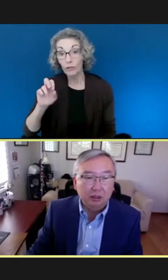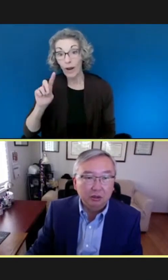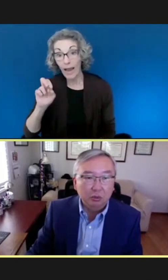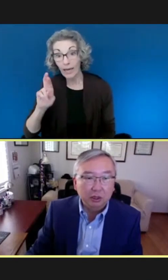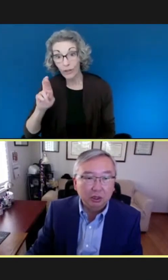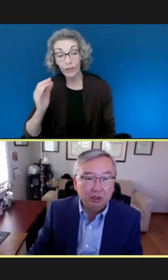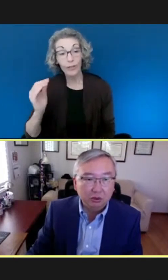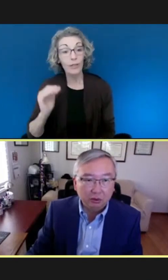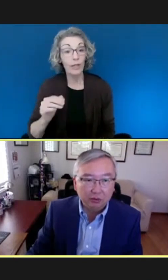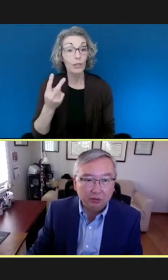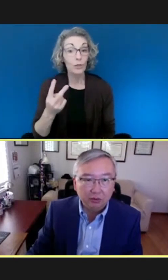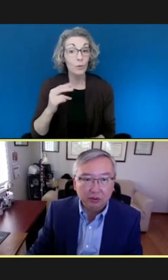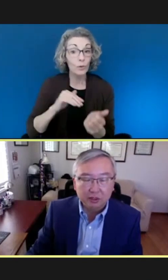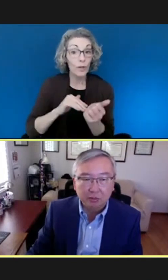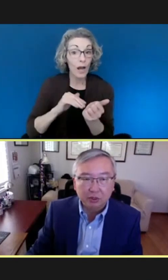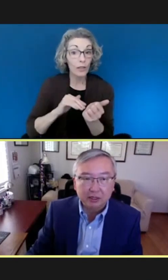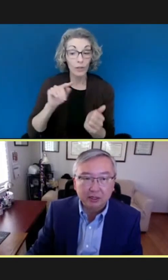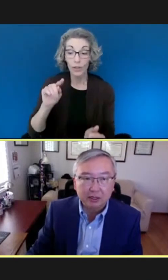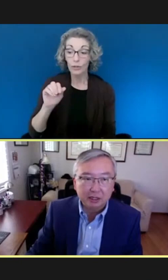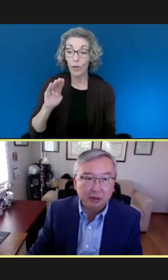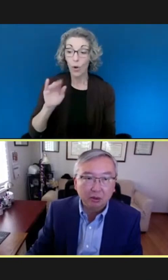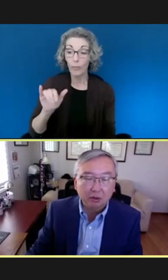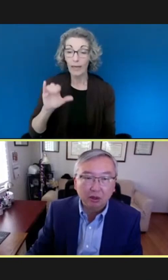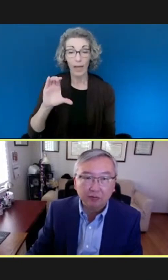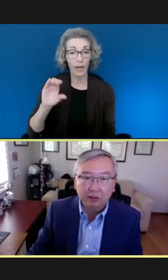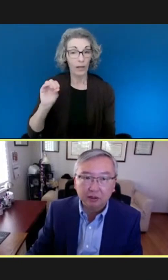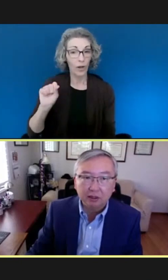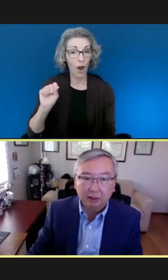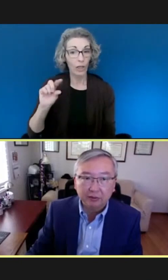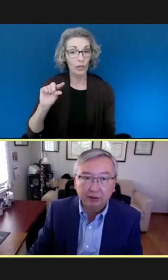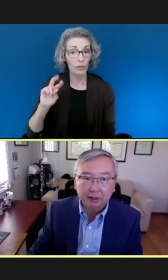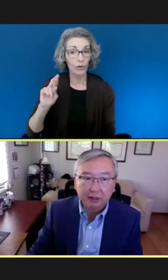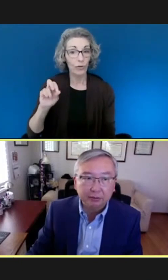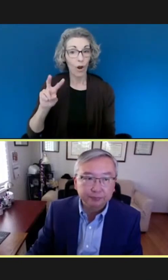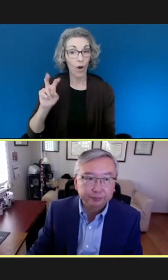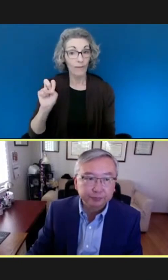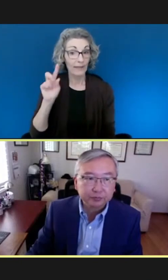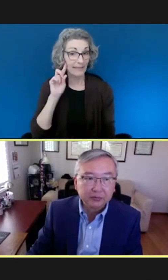who is the president CEO of the Cleveland Clinic.